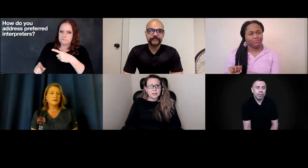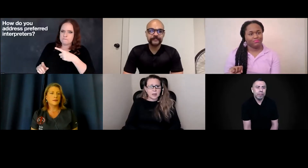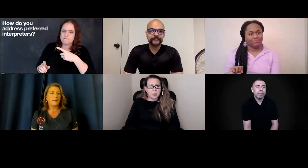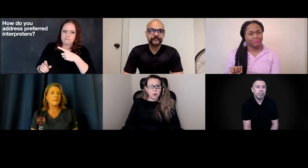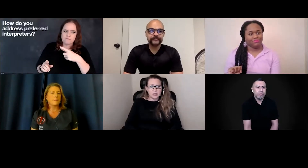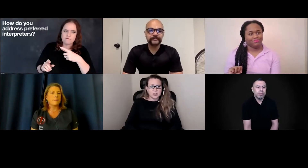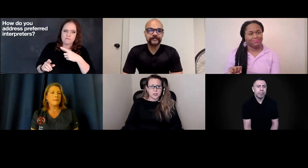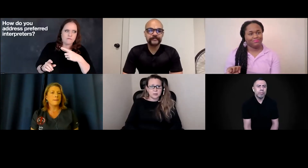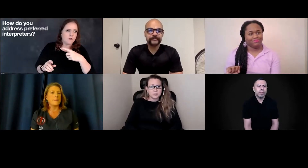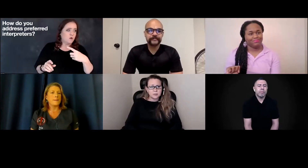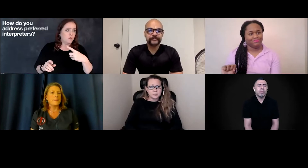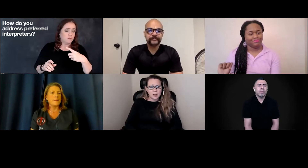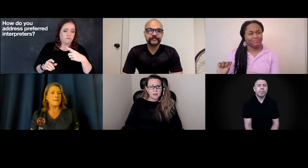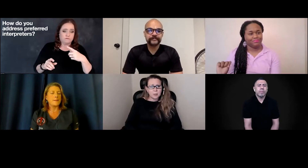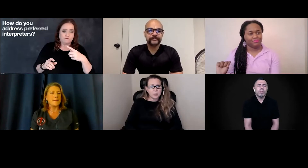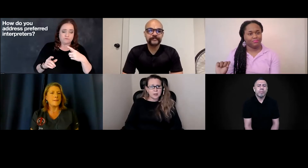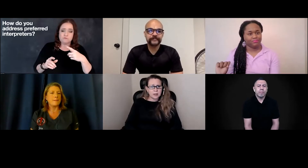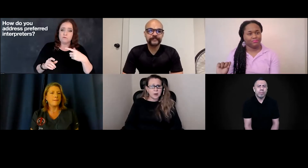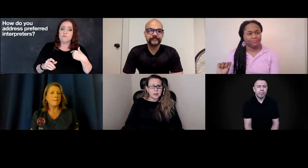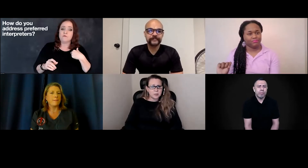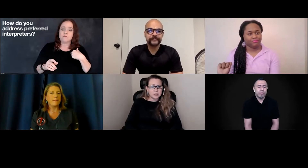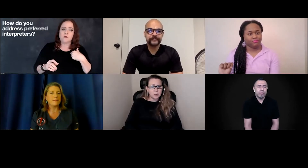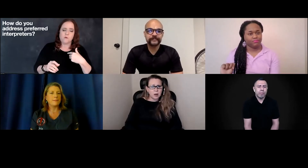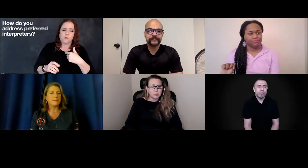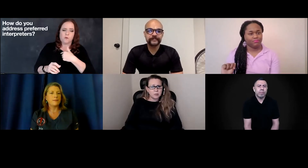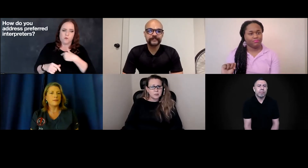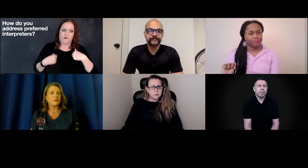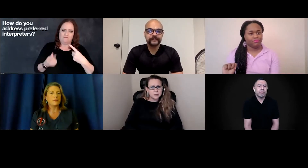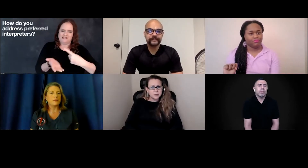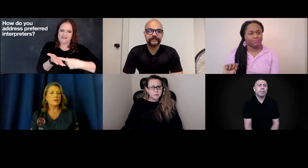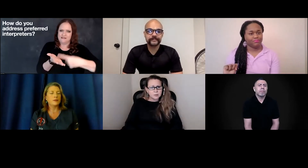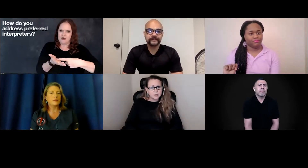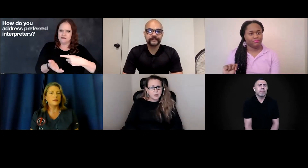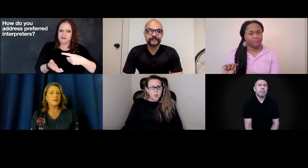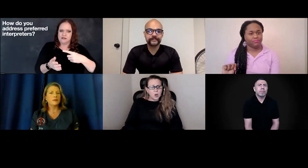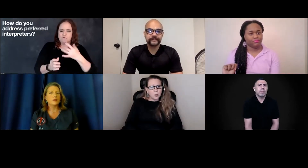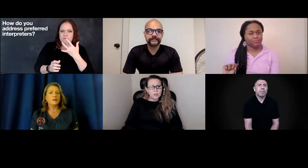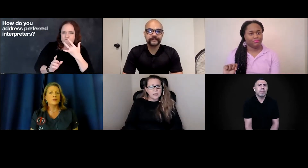Second poll question, populated behind me as well.